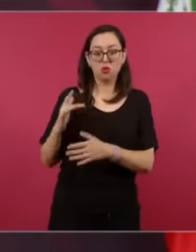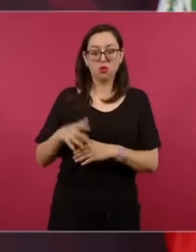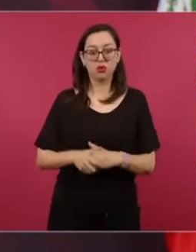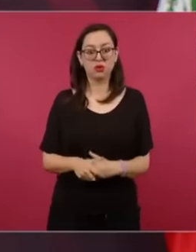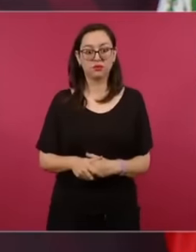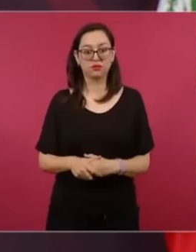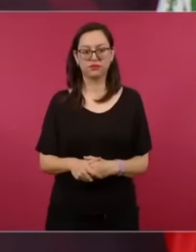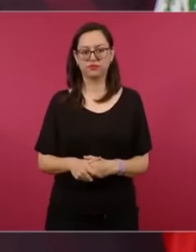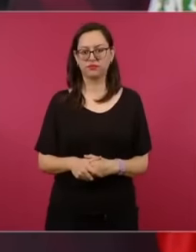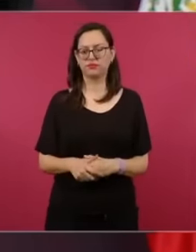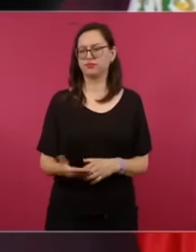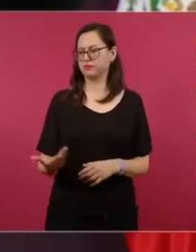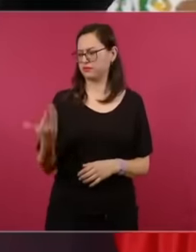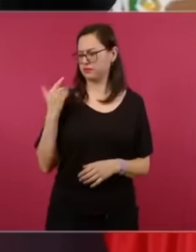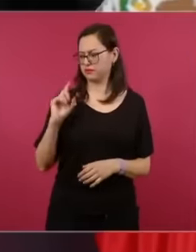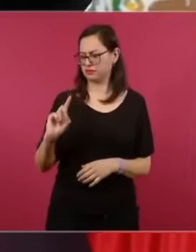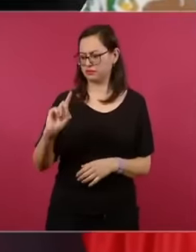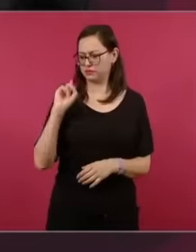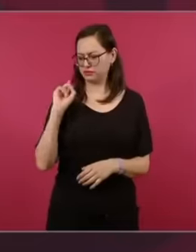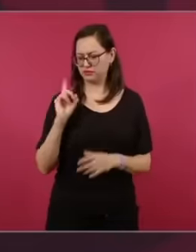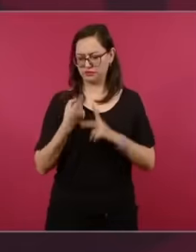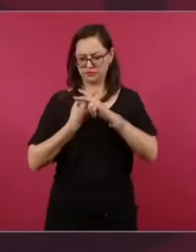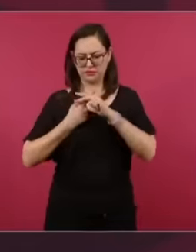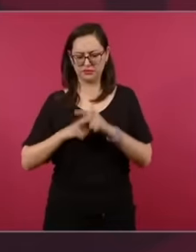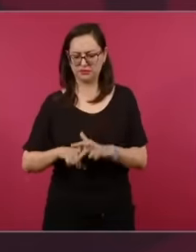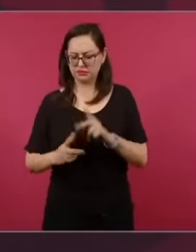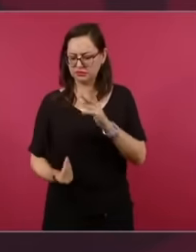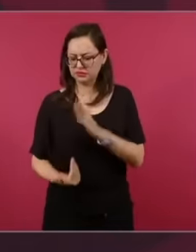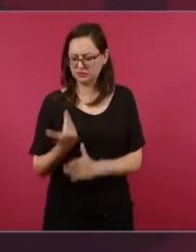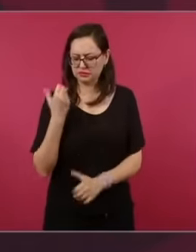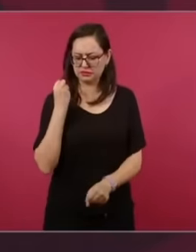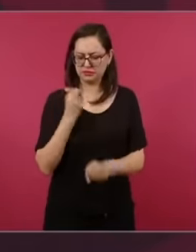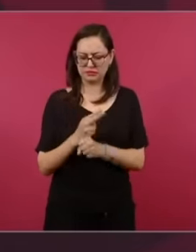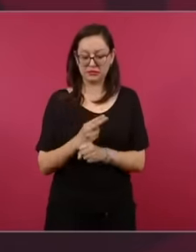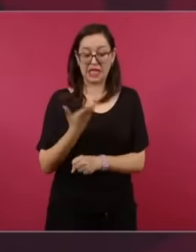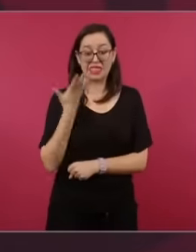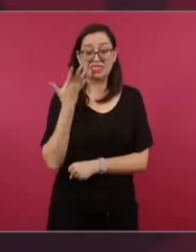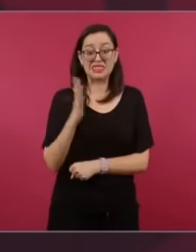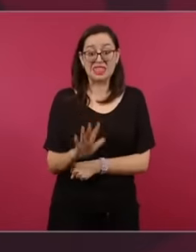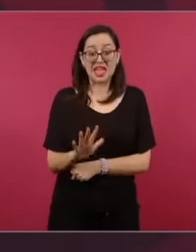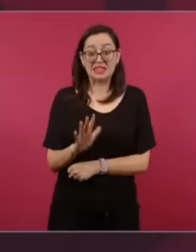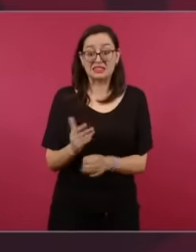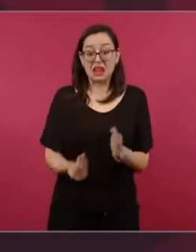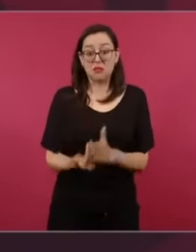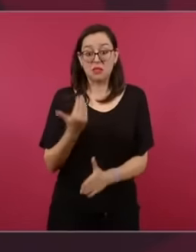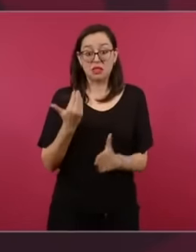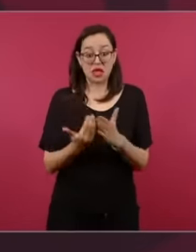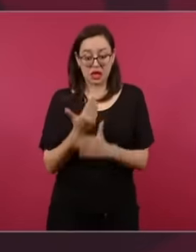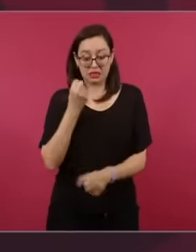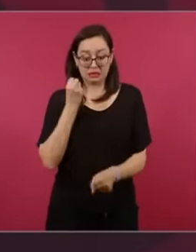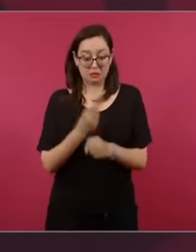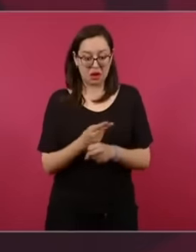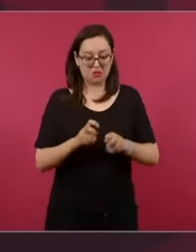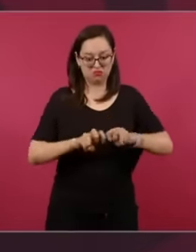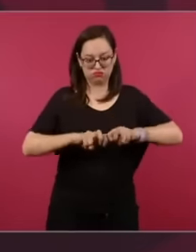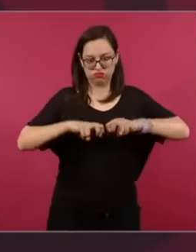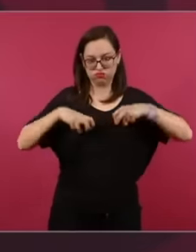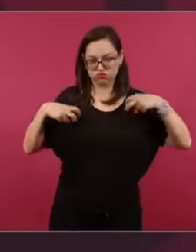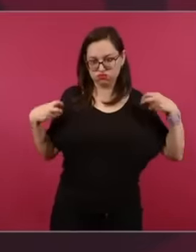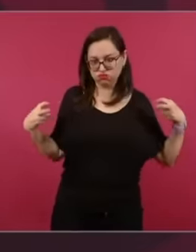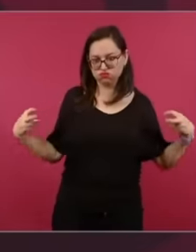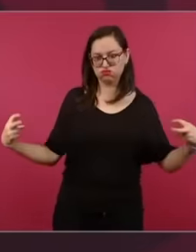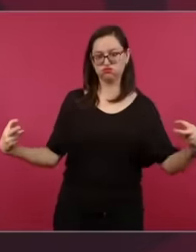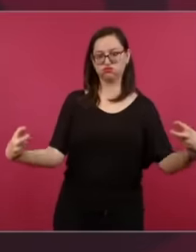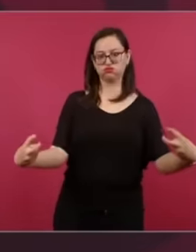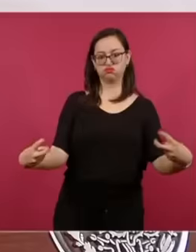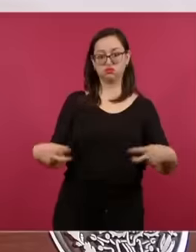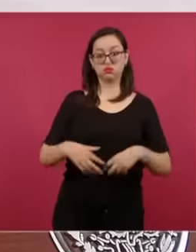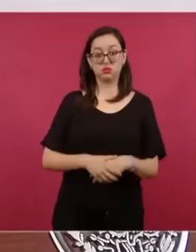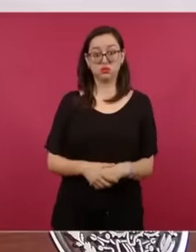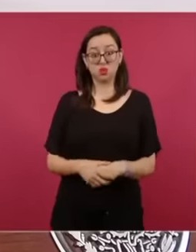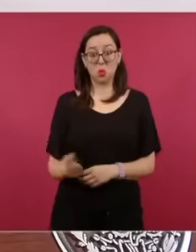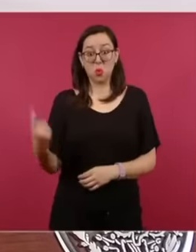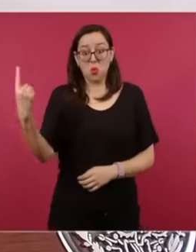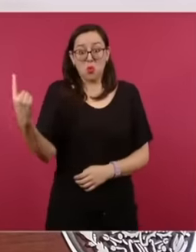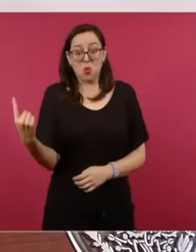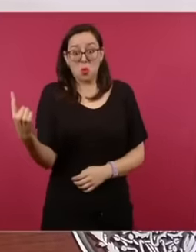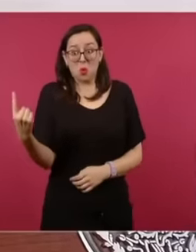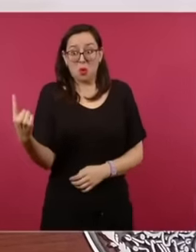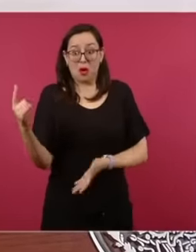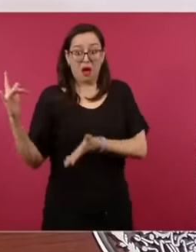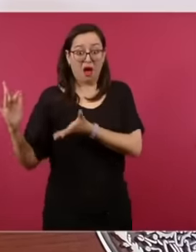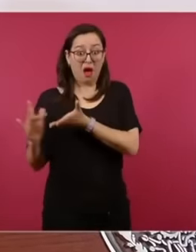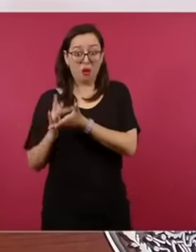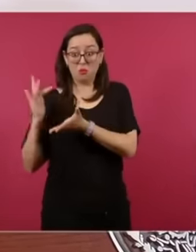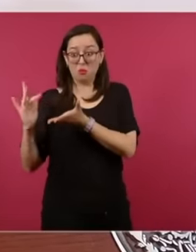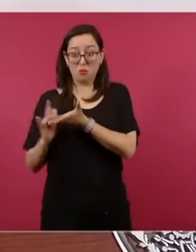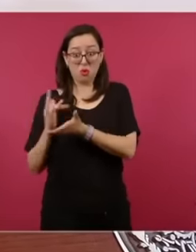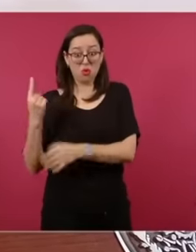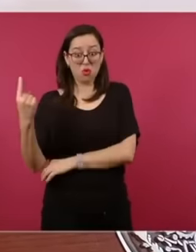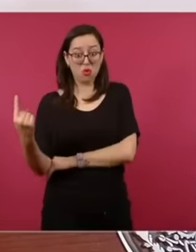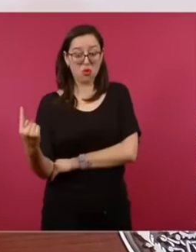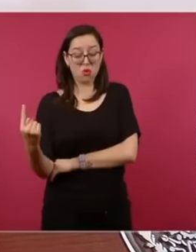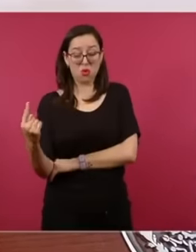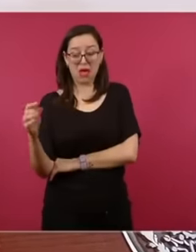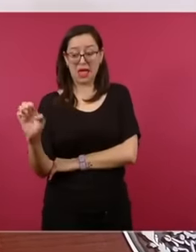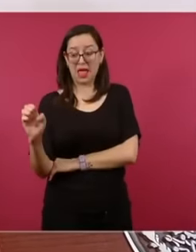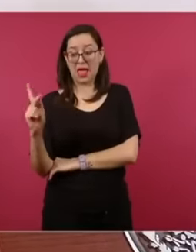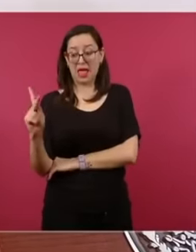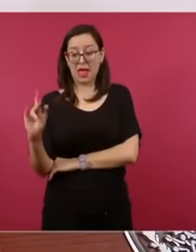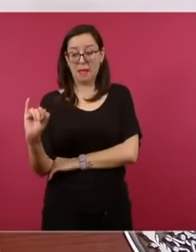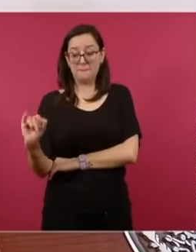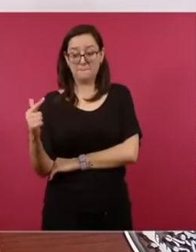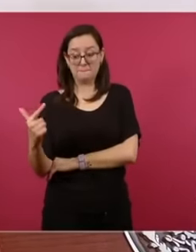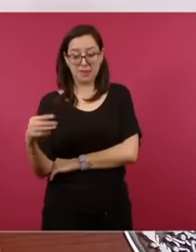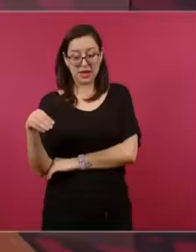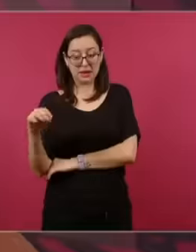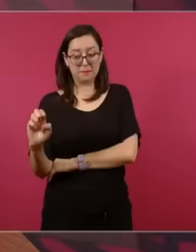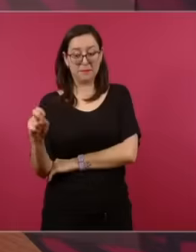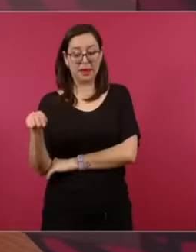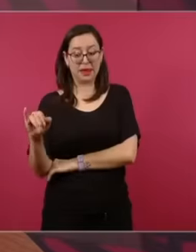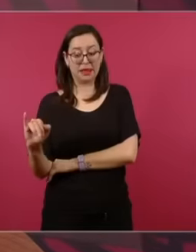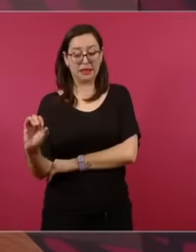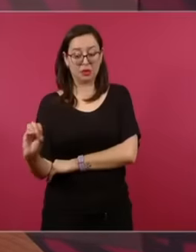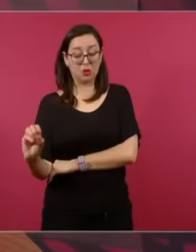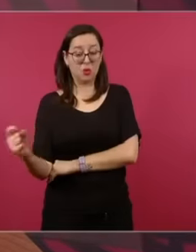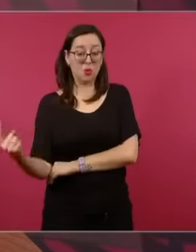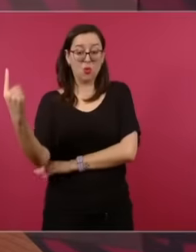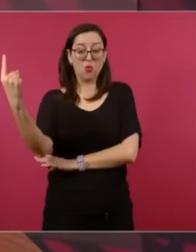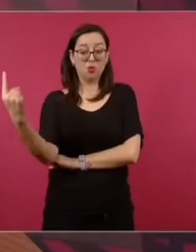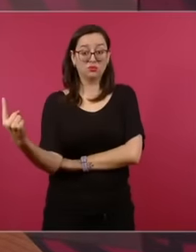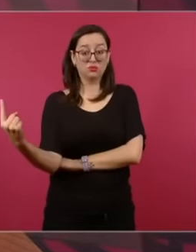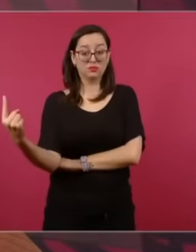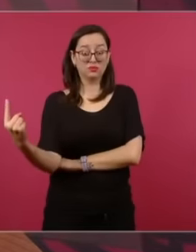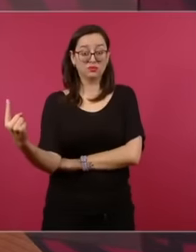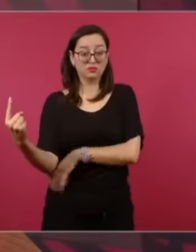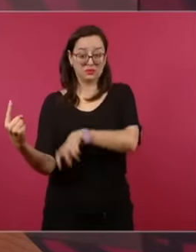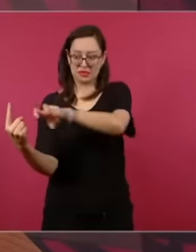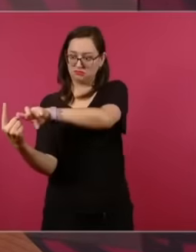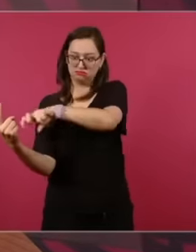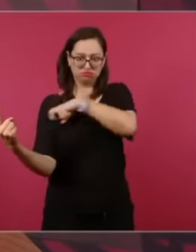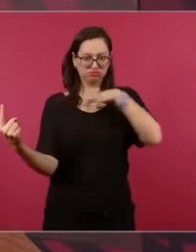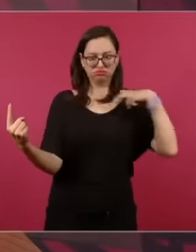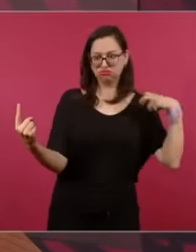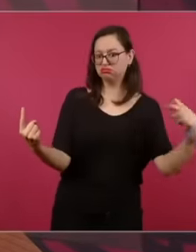in the morning there was this the only one this epio that I celebrate because this one has